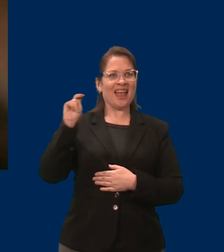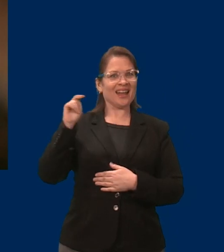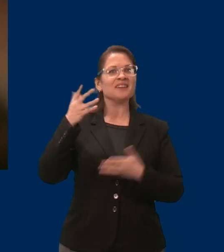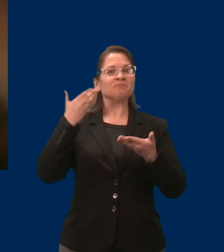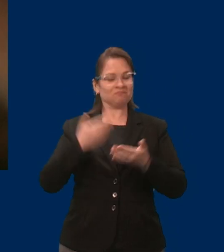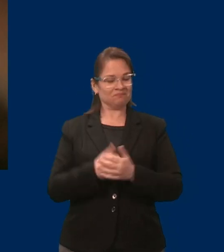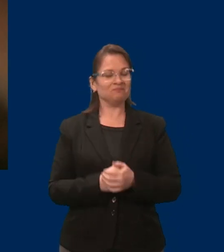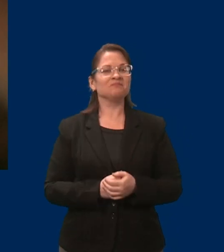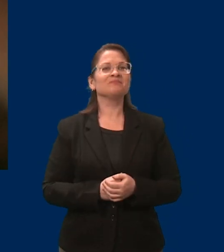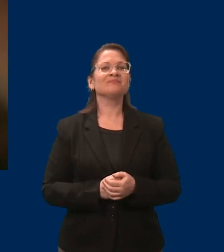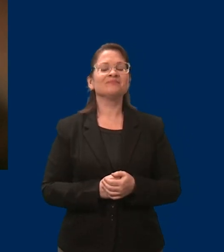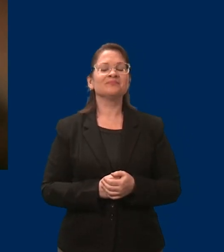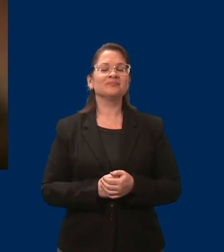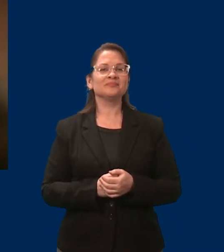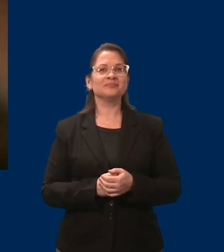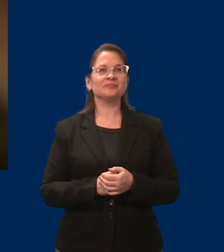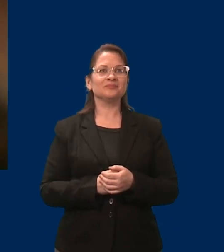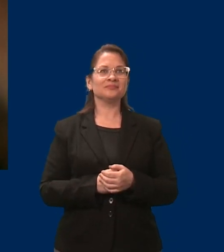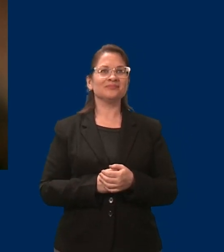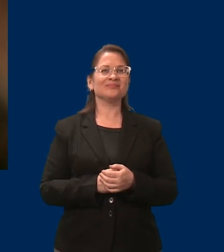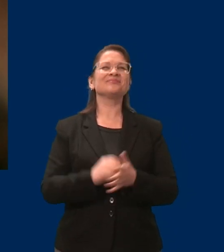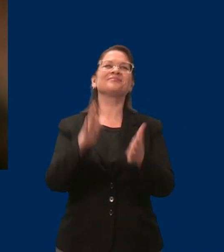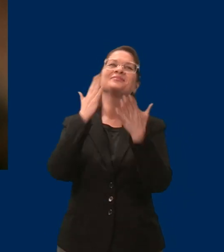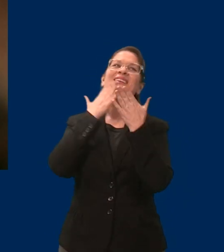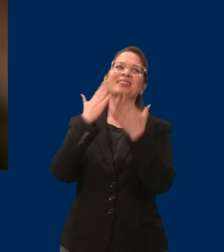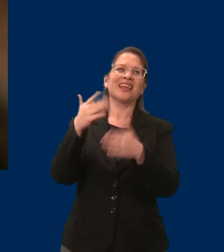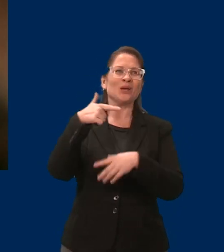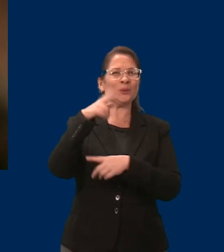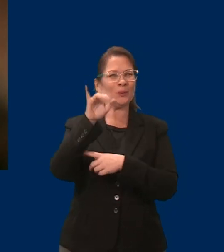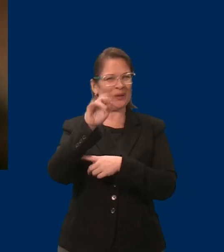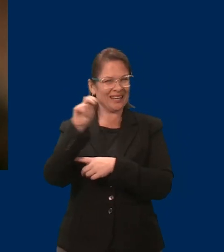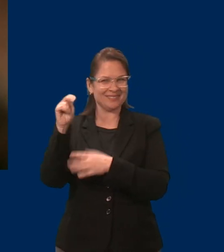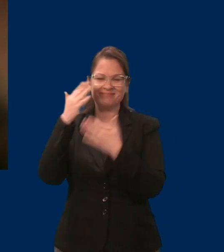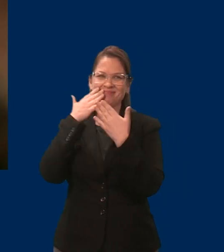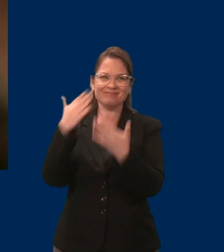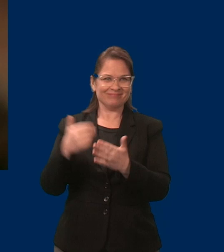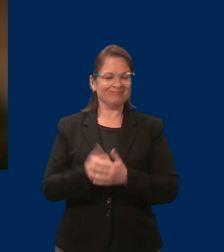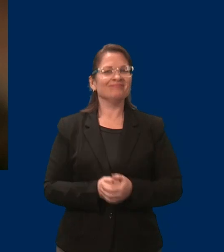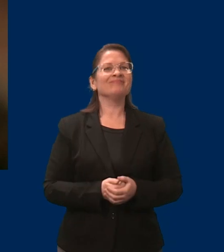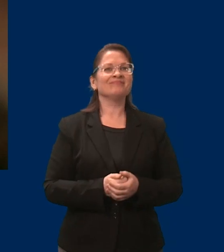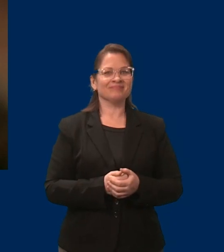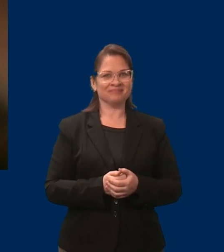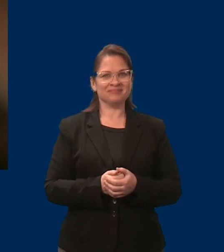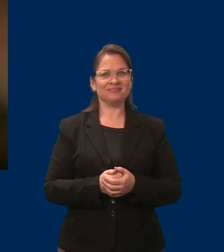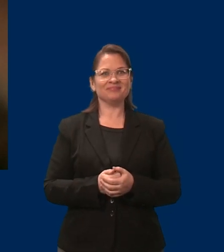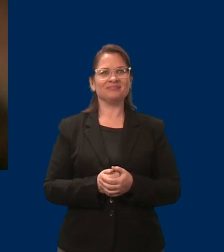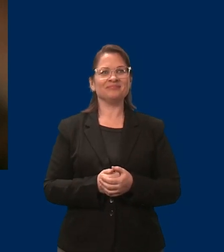(Erica) Thank you. Thank you, Quinn. I'll go first. And thank you to the Minnesota Council on Disability